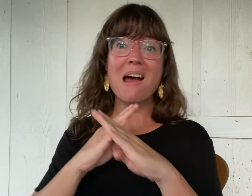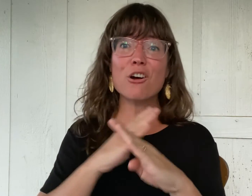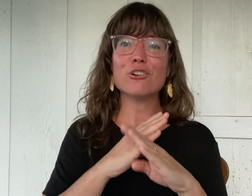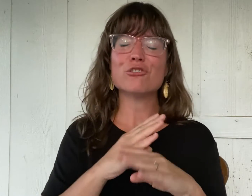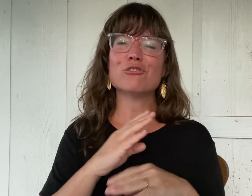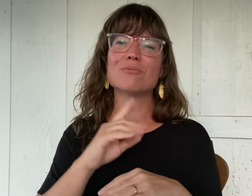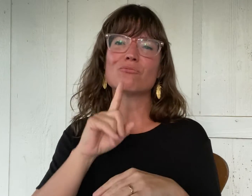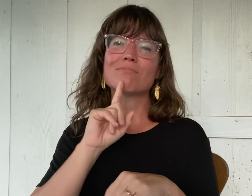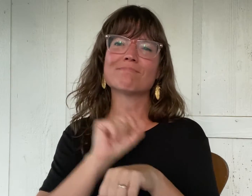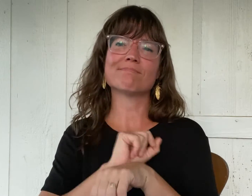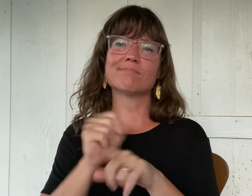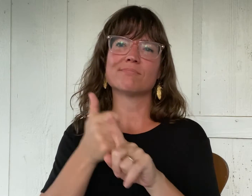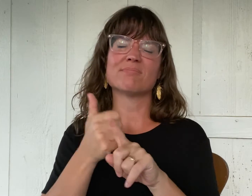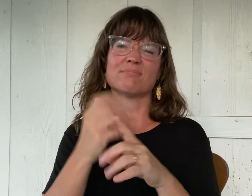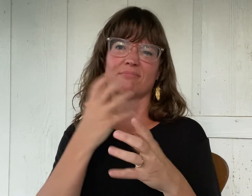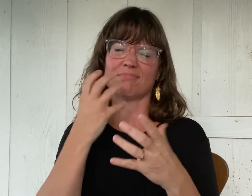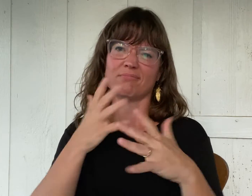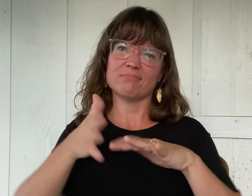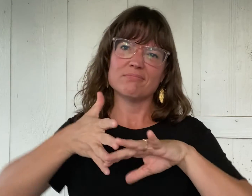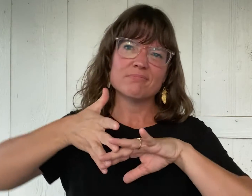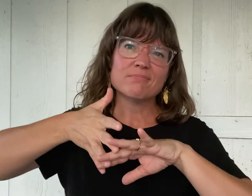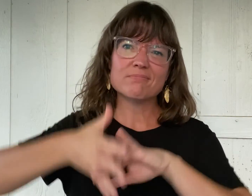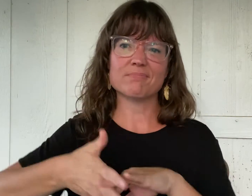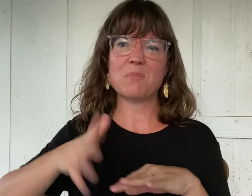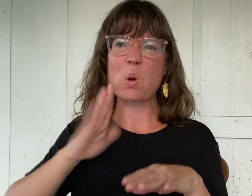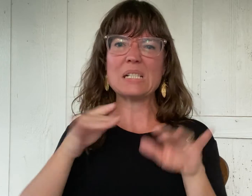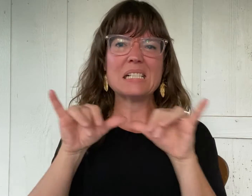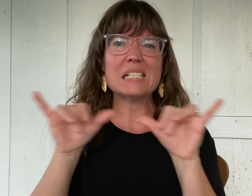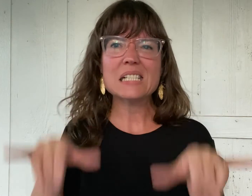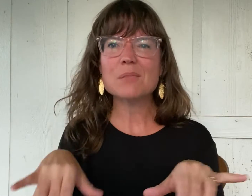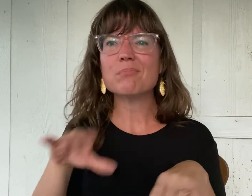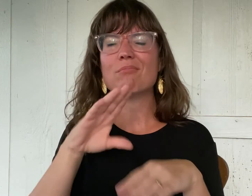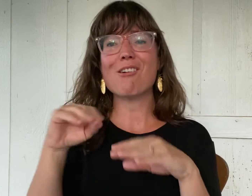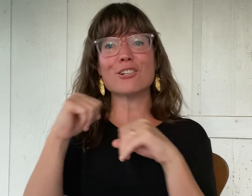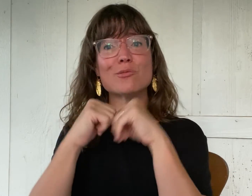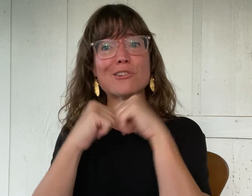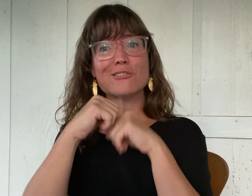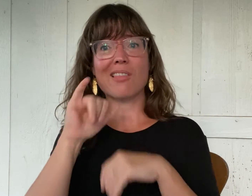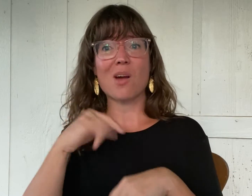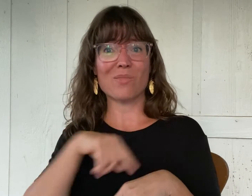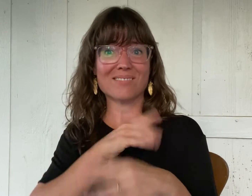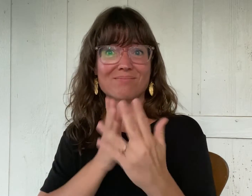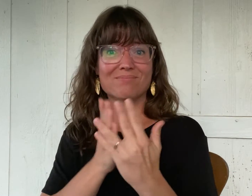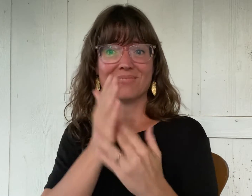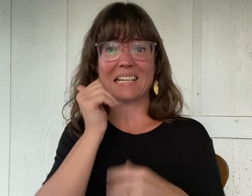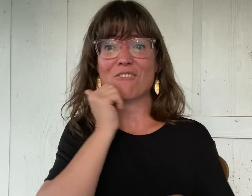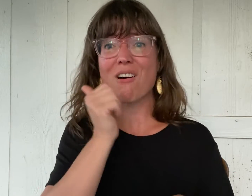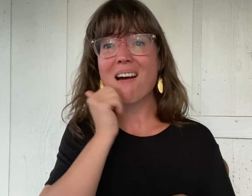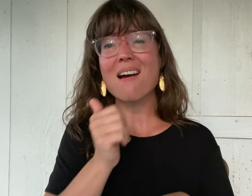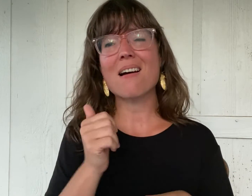The data we see shows us structural inequities that are deeply embedded in the systems